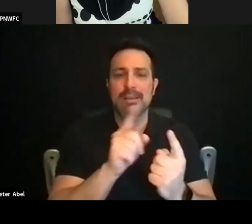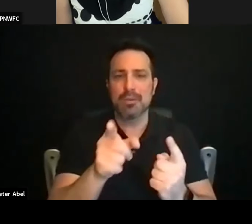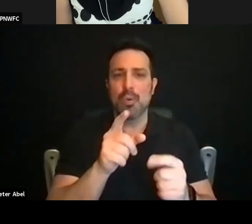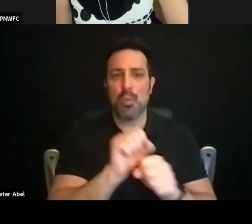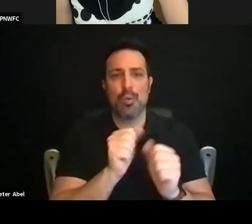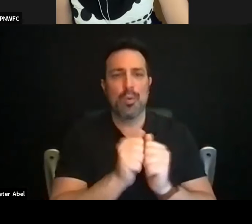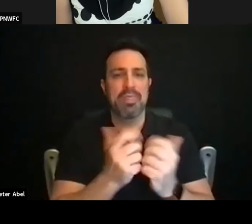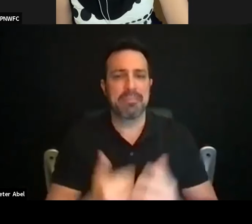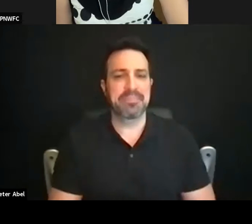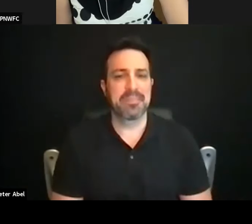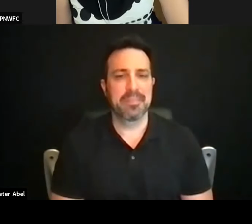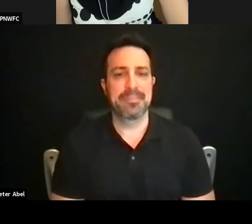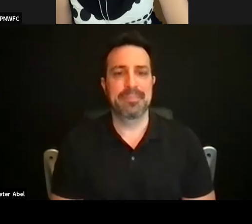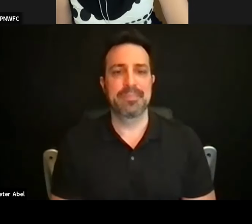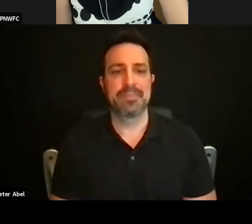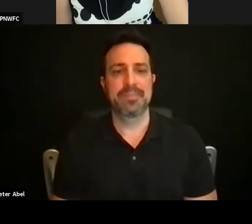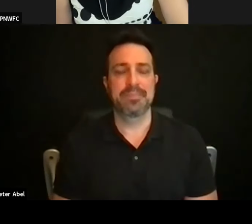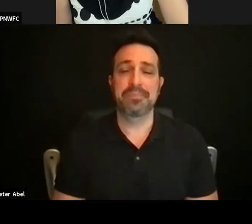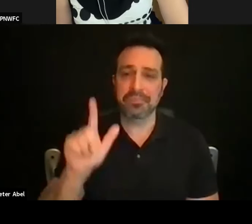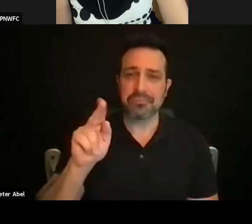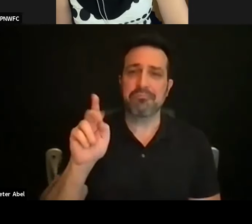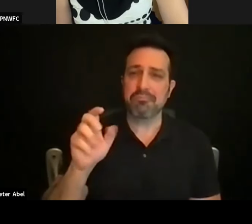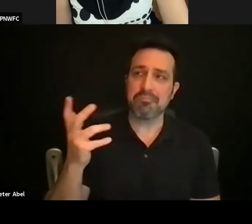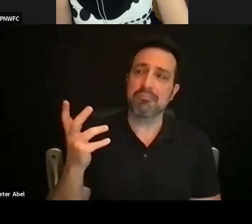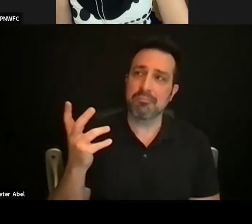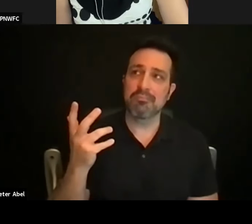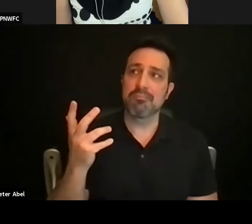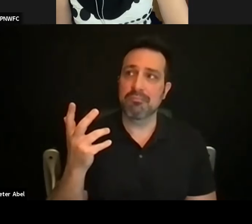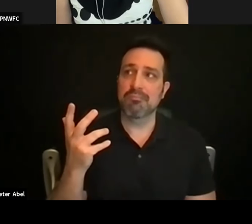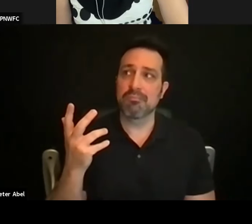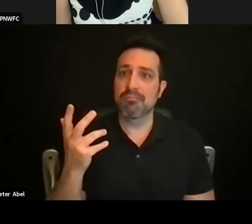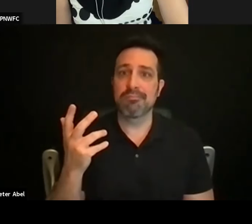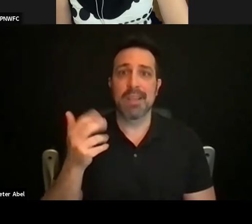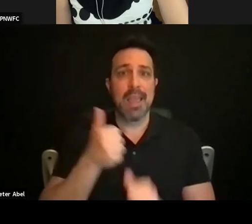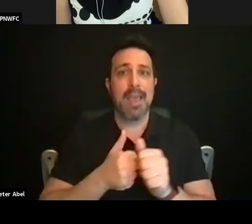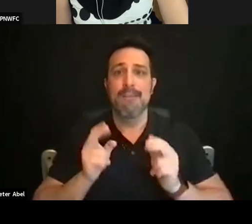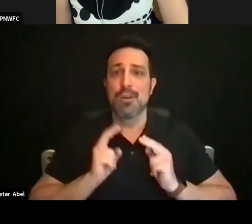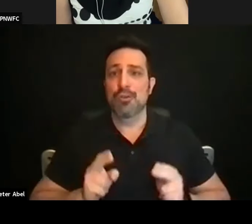you start to work with. The attitudes, the skills, what do you appreciate about